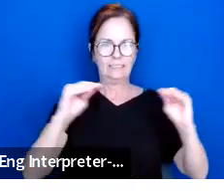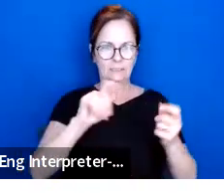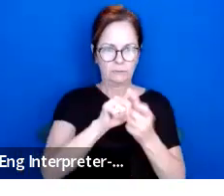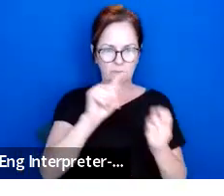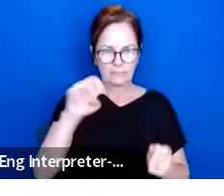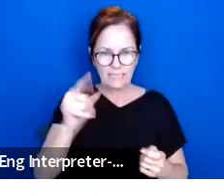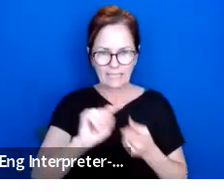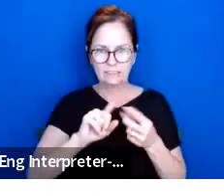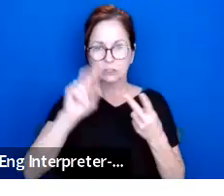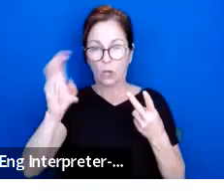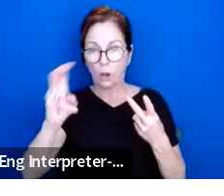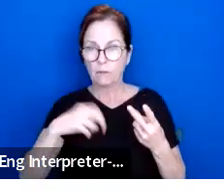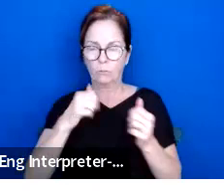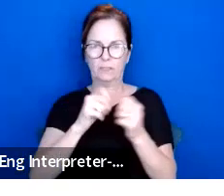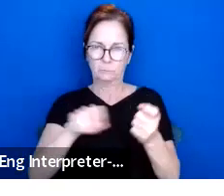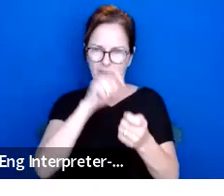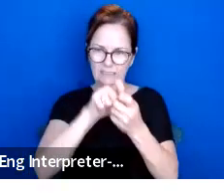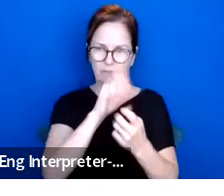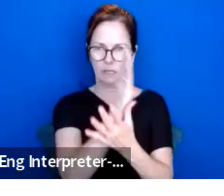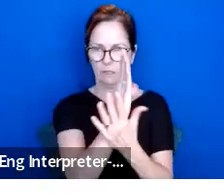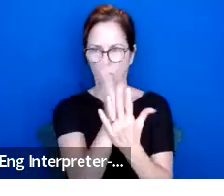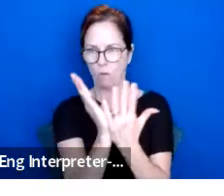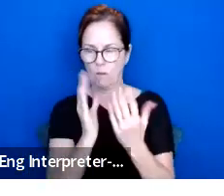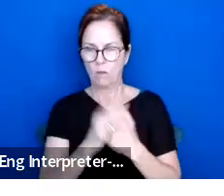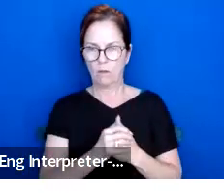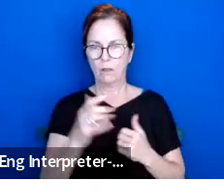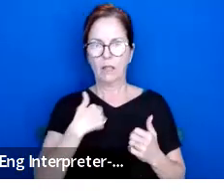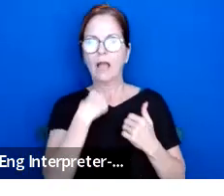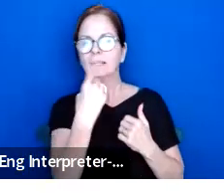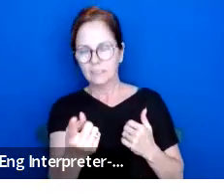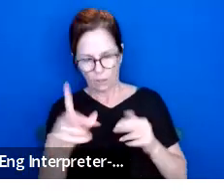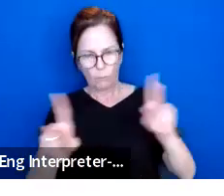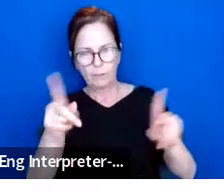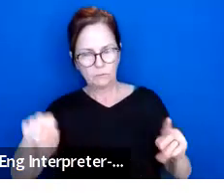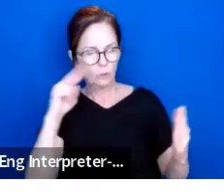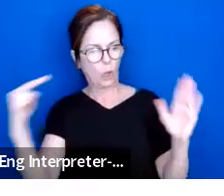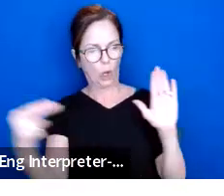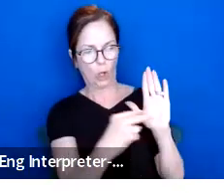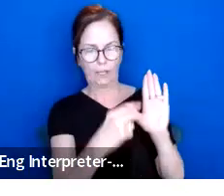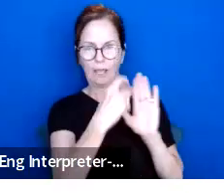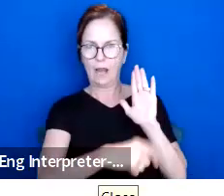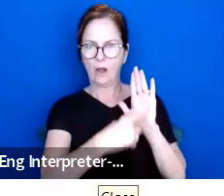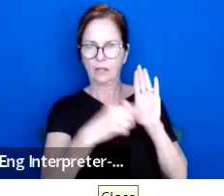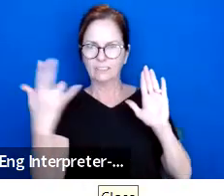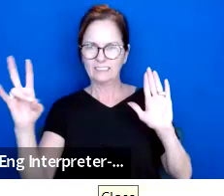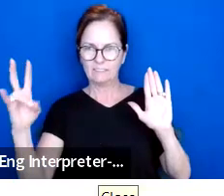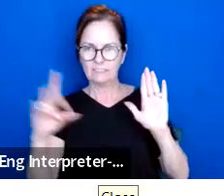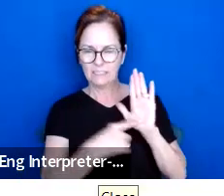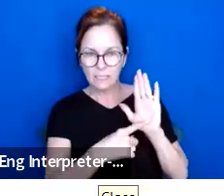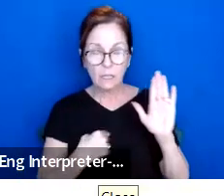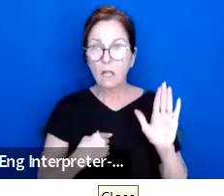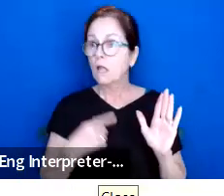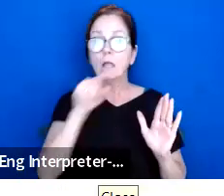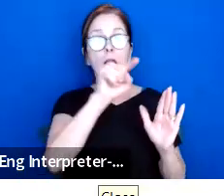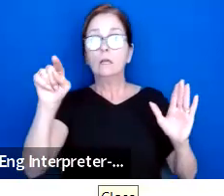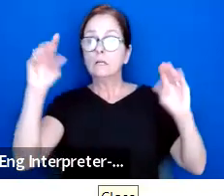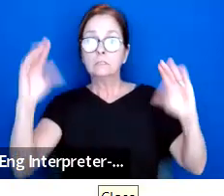Again, I always invite people to look at Article 17. We do, so some folks may decide to teach things differently or assess things differently.